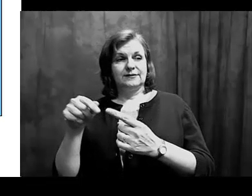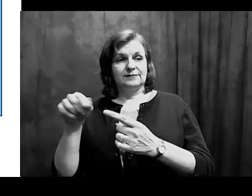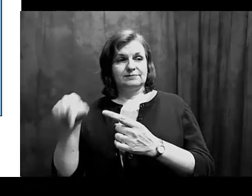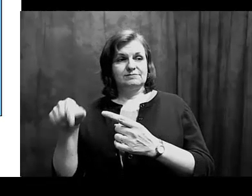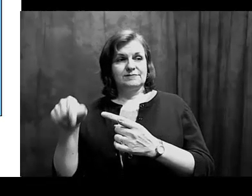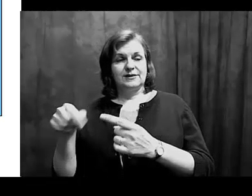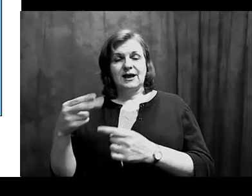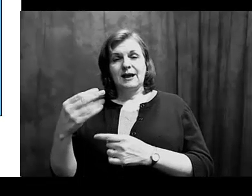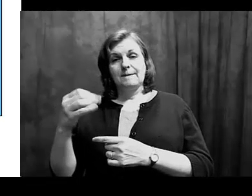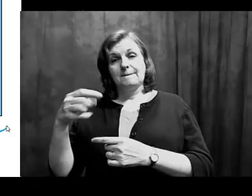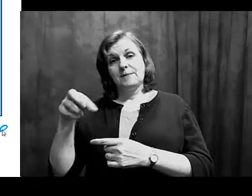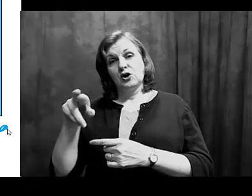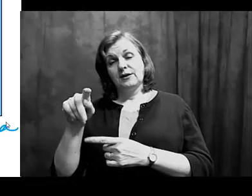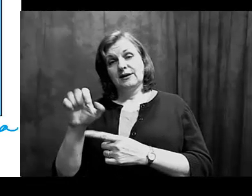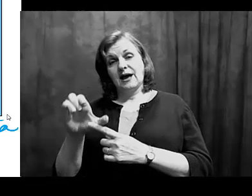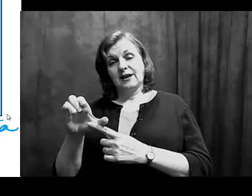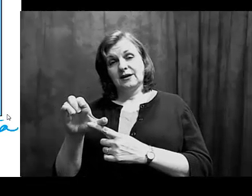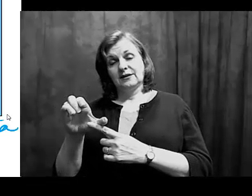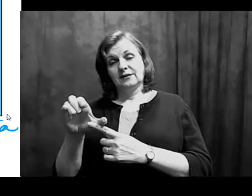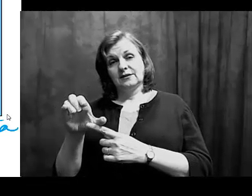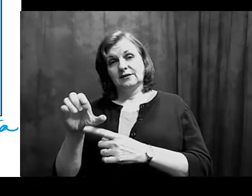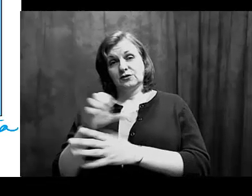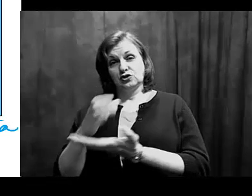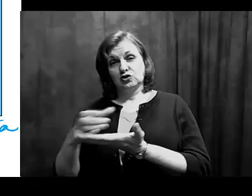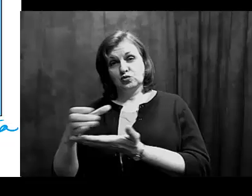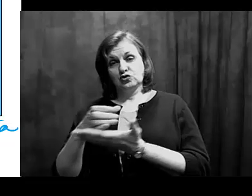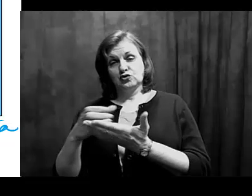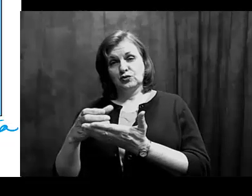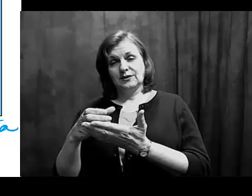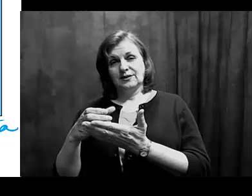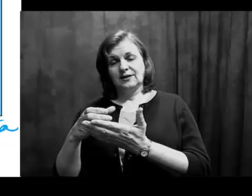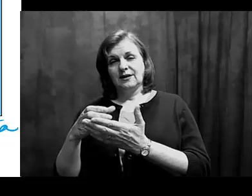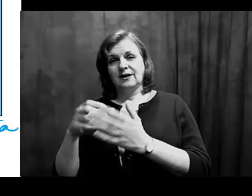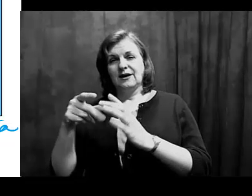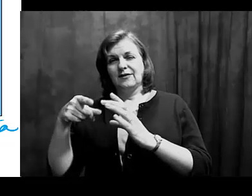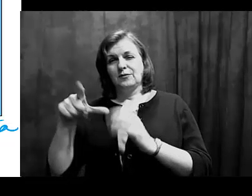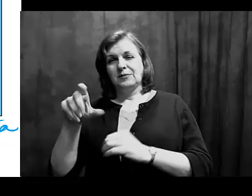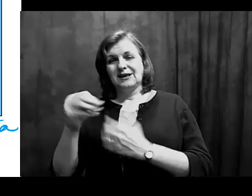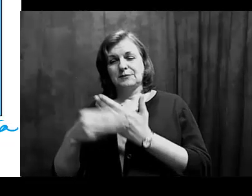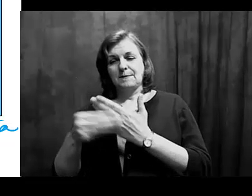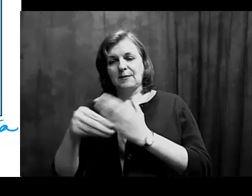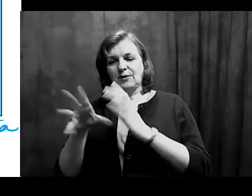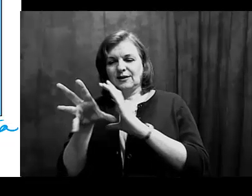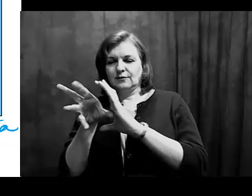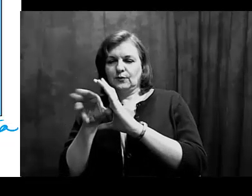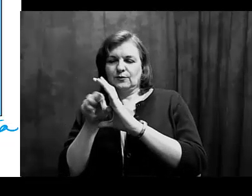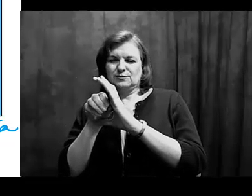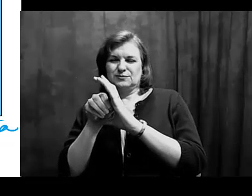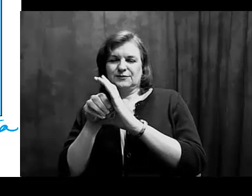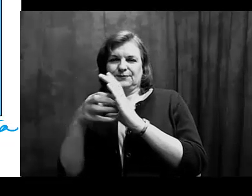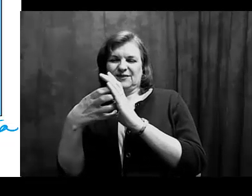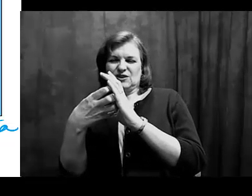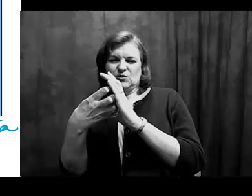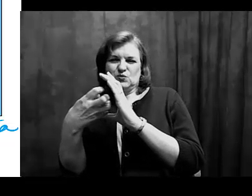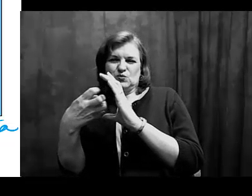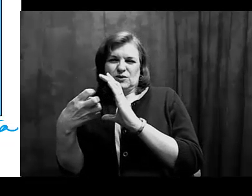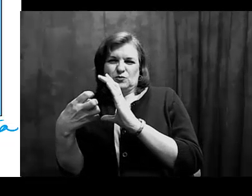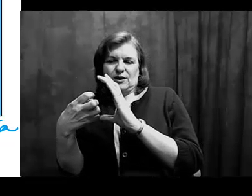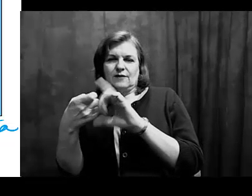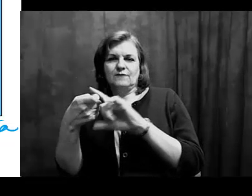between two [PLANT] cells and in this case the cell will shrivel - but it doesn't shrivel quite as far